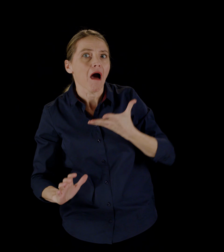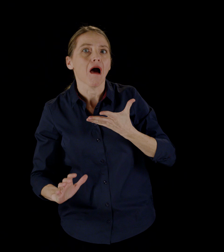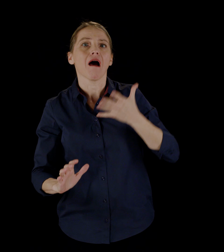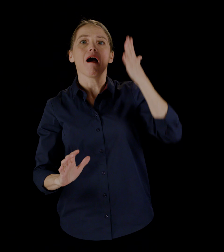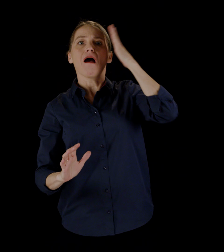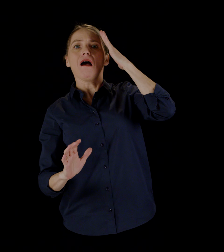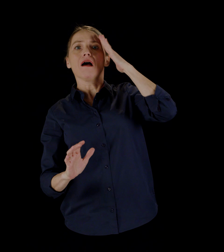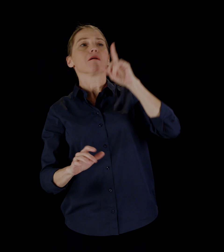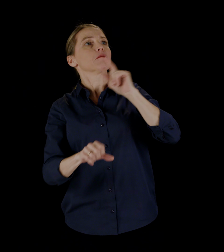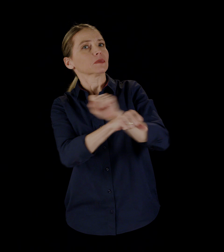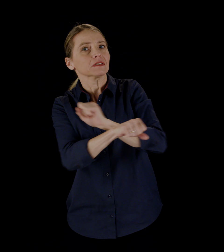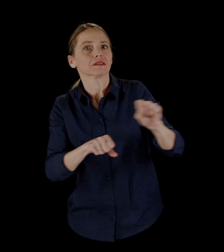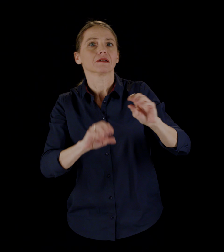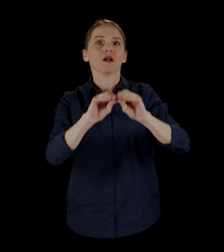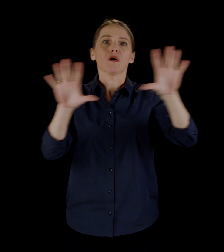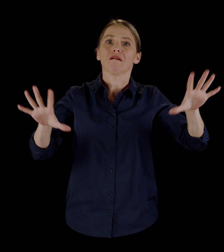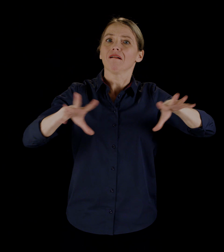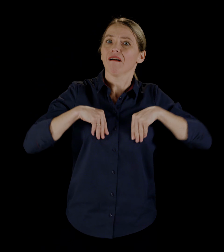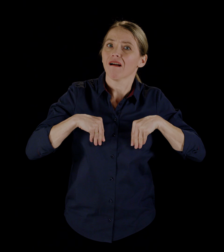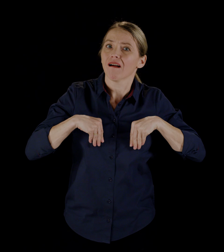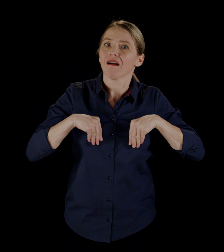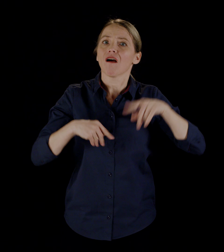that is timely, accurate and accessible.